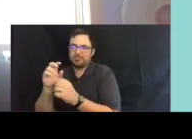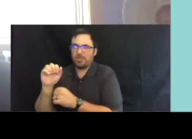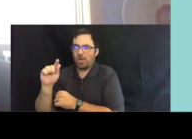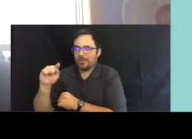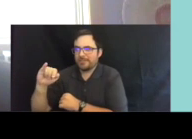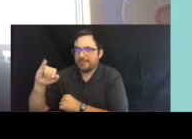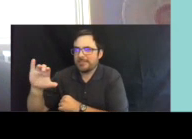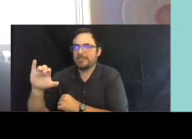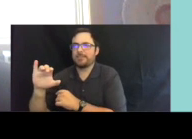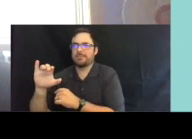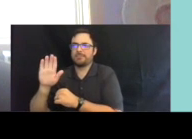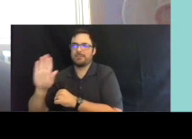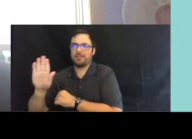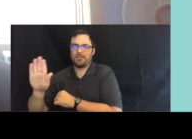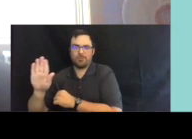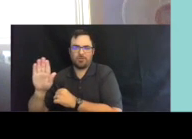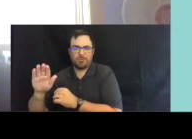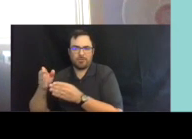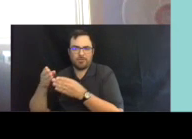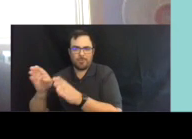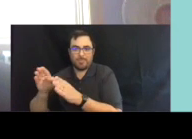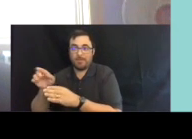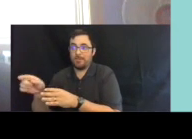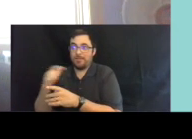methods so if they're..if they're finding things in the child's speech